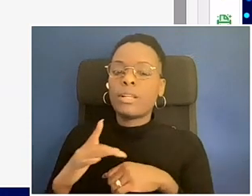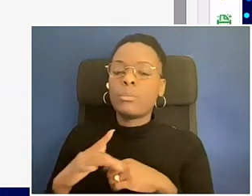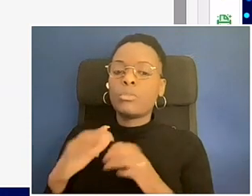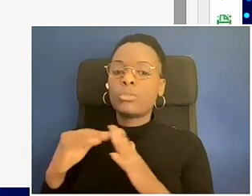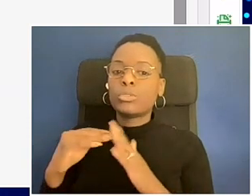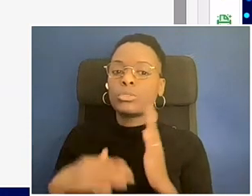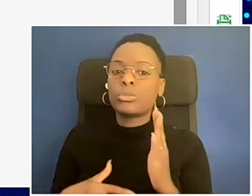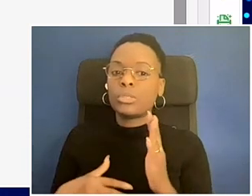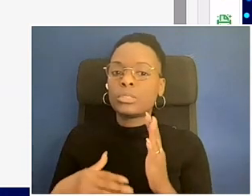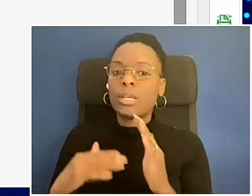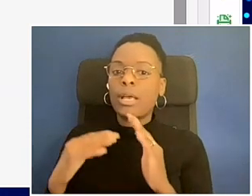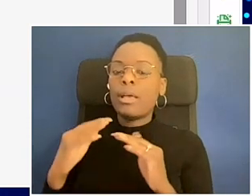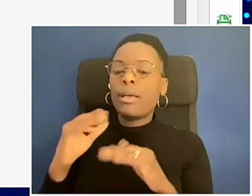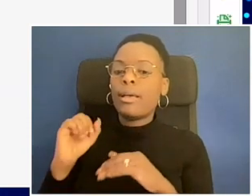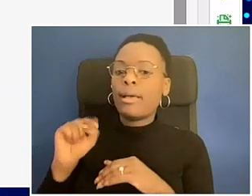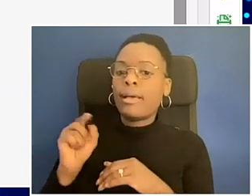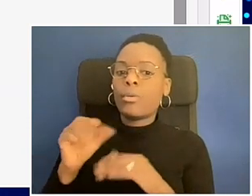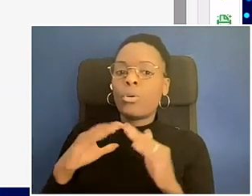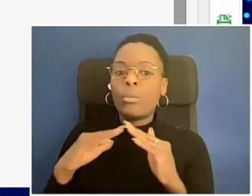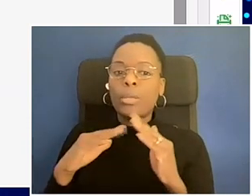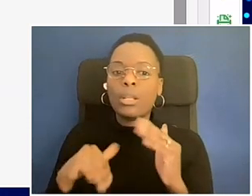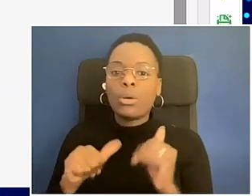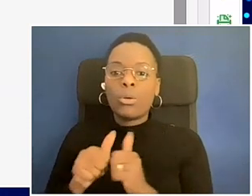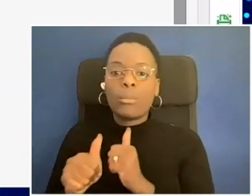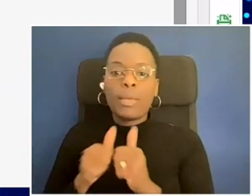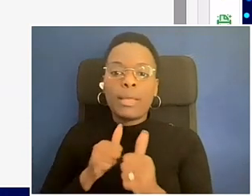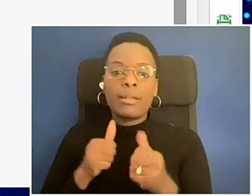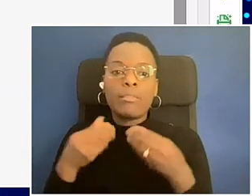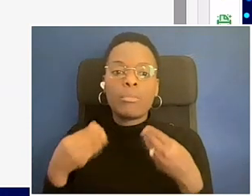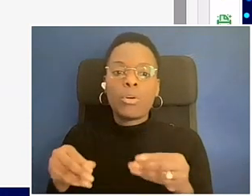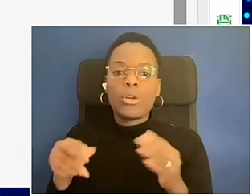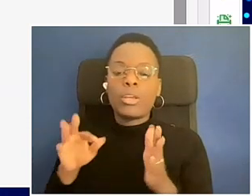And I think the salient language for me is